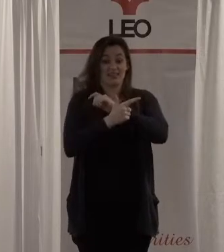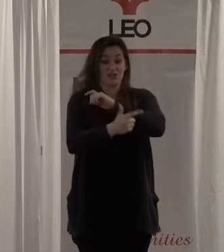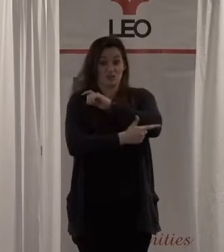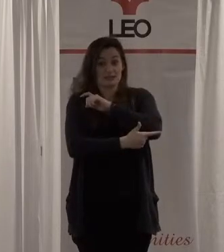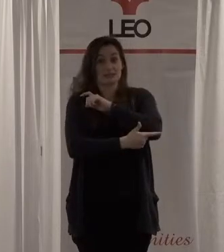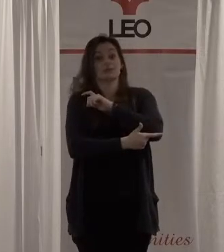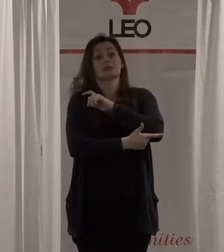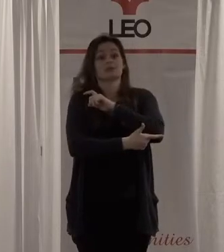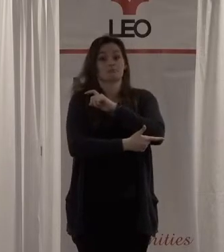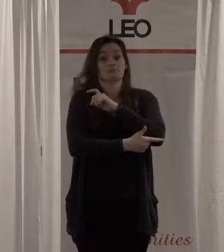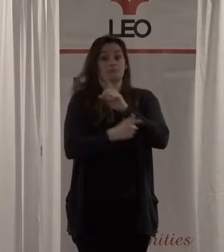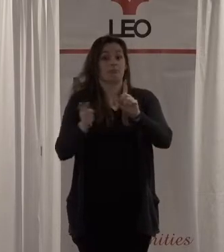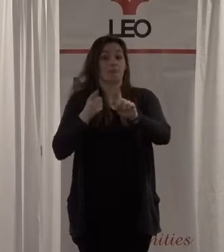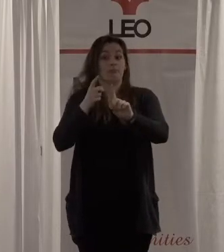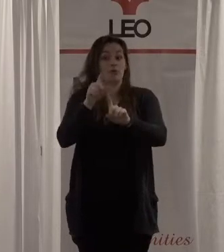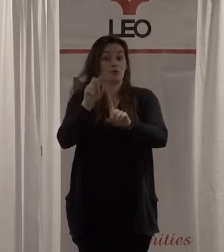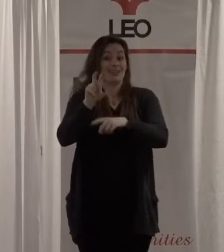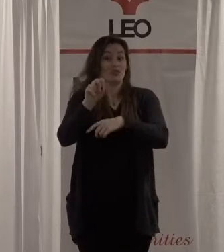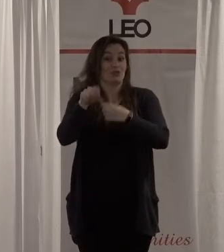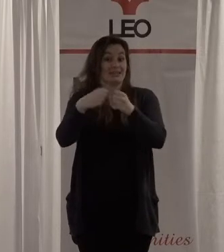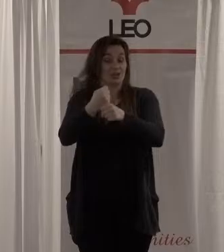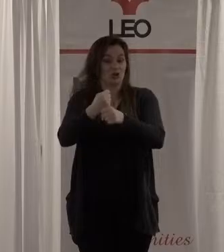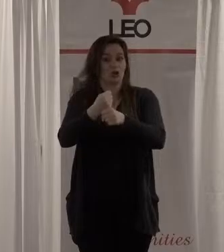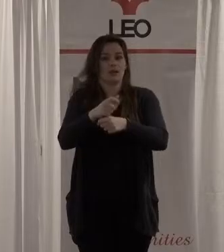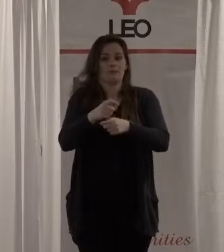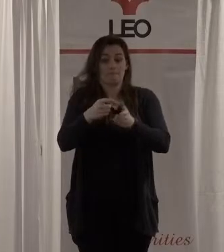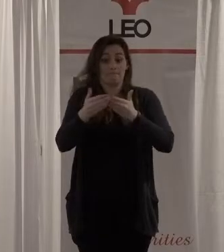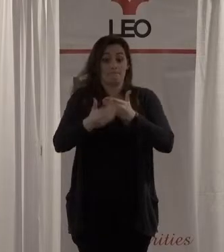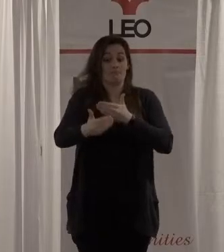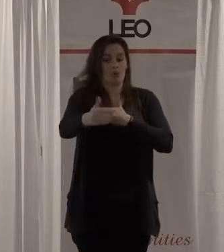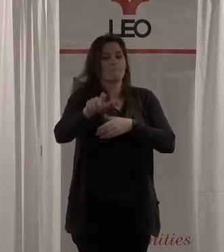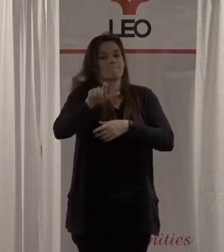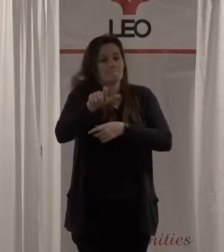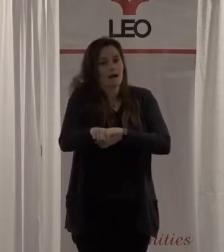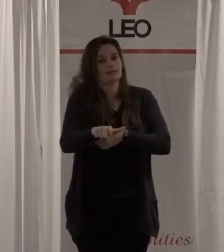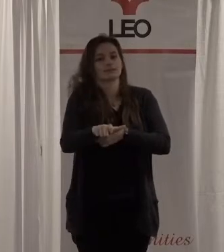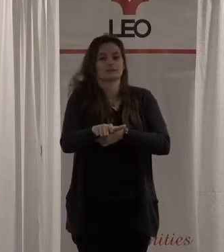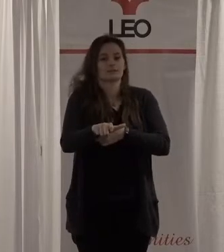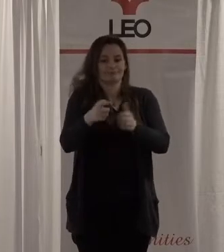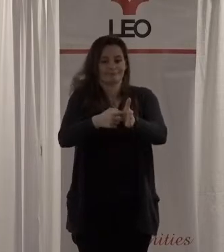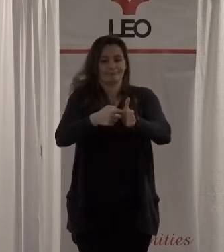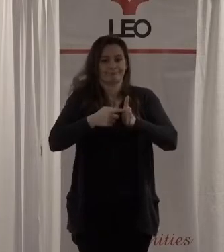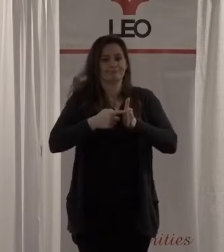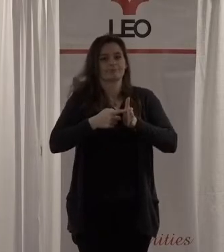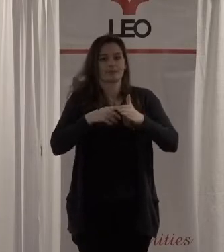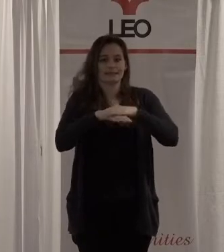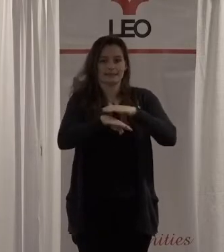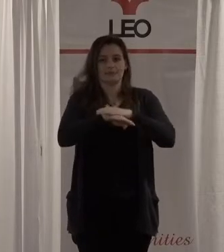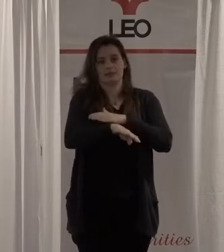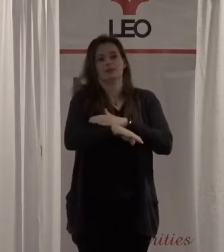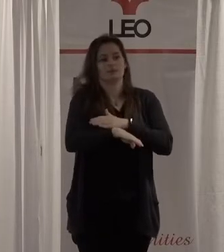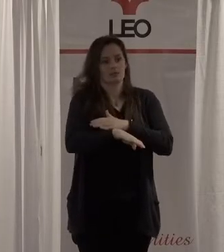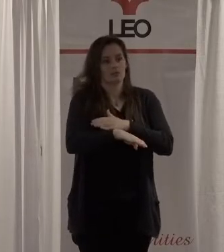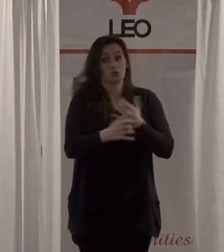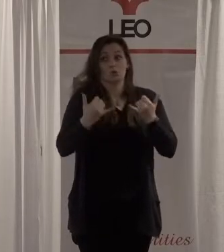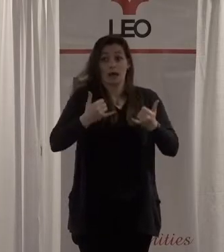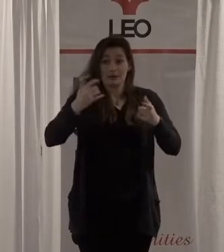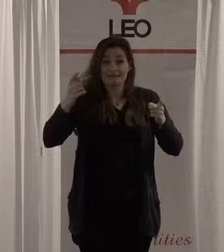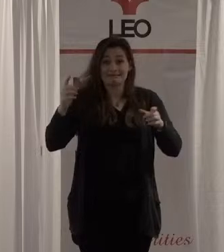SO EVERY YEAR THAT I COME AND SPEAK TO THE GROUP HERE WE ARE GETTING CLOSER AND CLOSER TO THAT MILESTONE. SO NOW THAT I'M IN OPPOSITION MY JOB